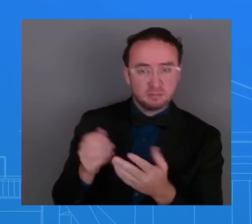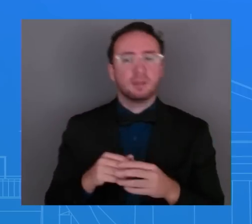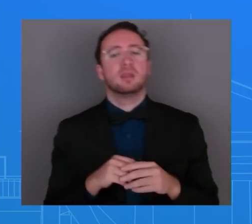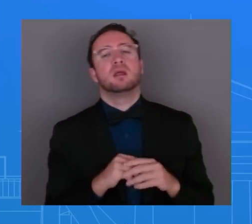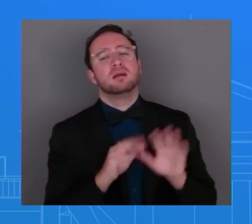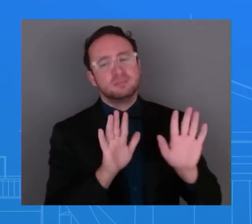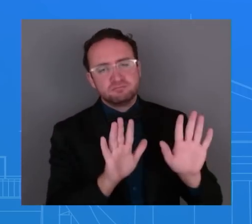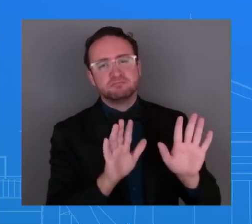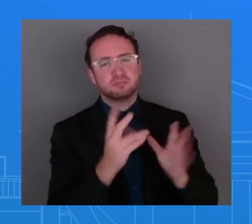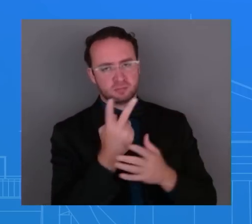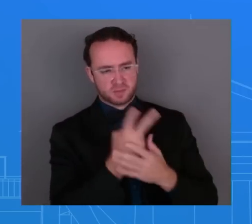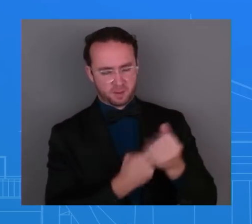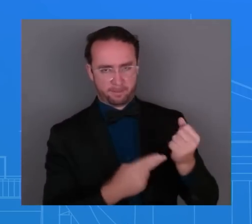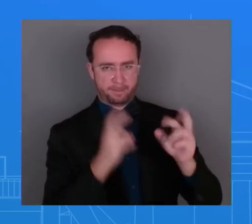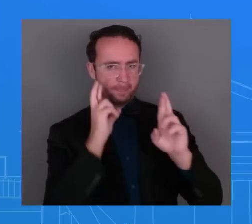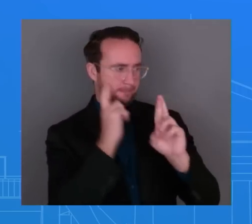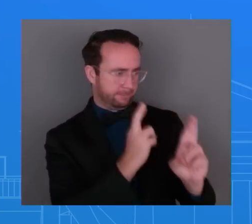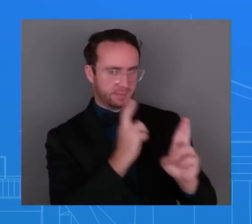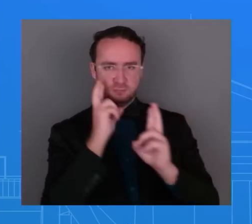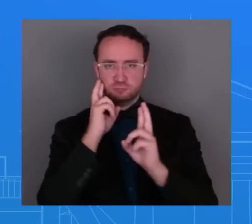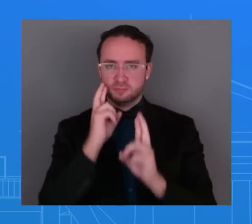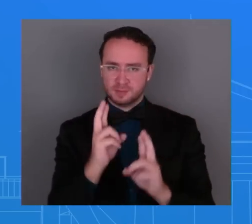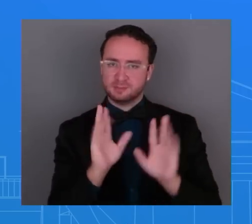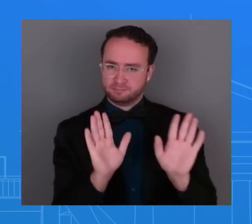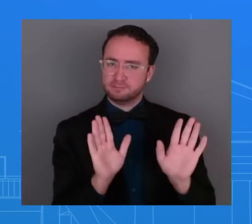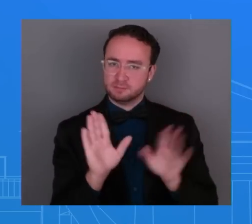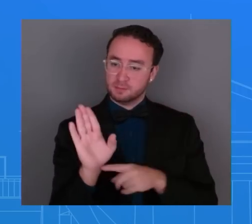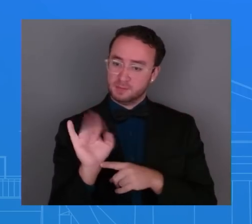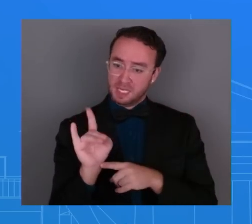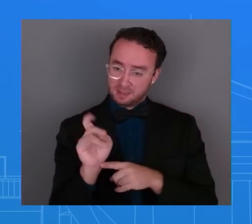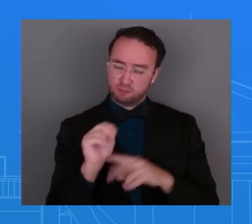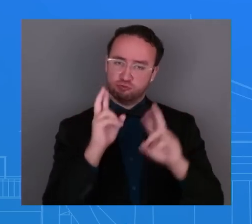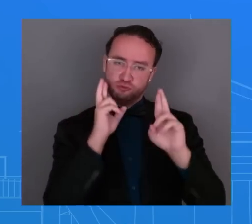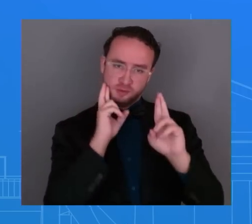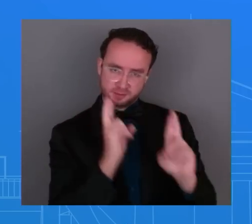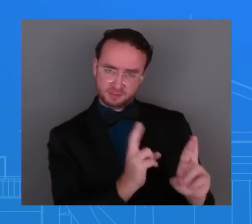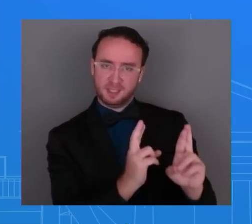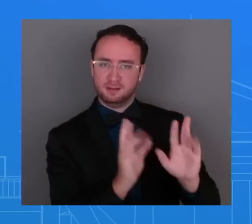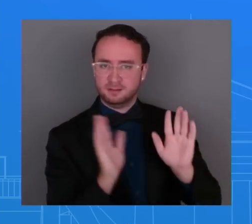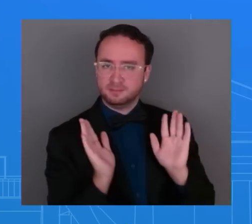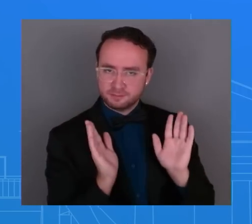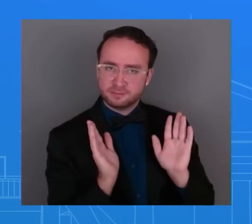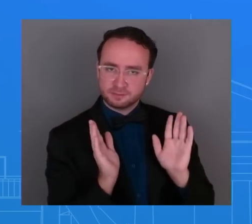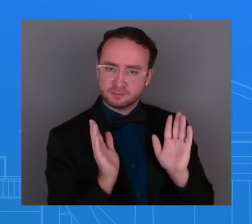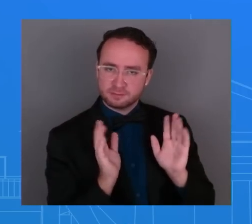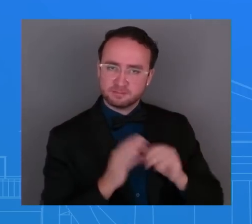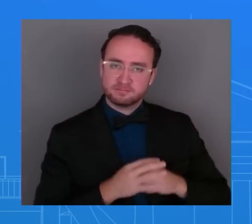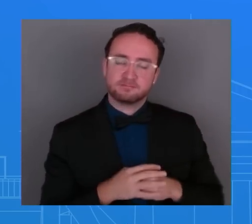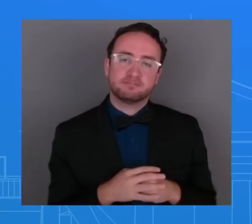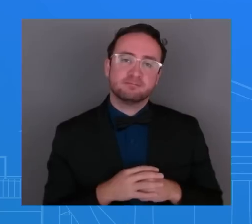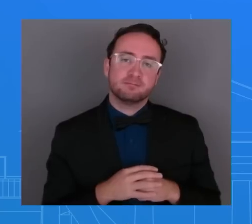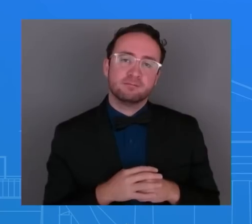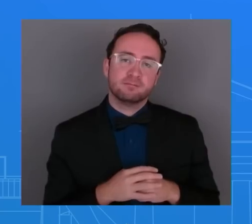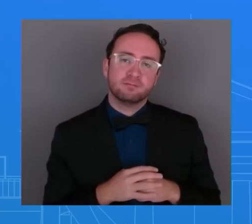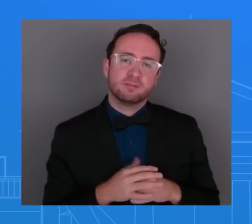known that Vice President Harris does not think President Biden is doing a good job at the border? Ms. Jean-Pierre: Wait, say that one more time.